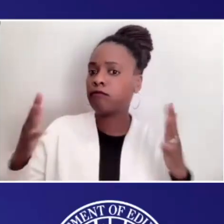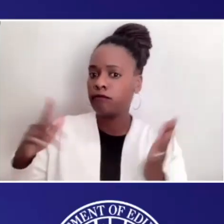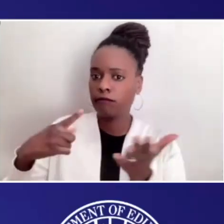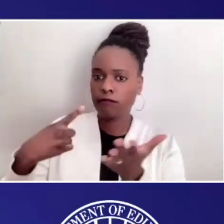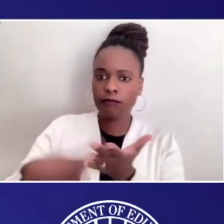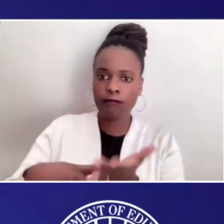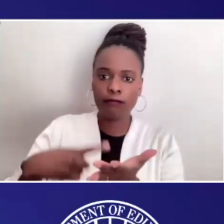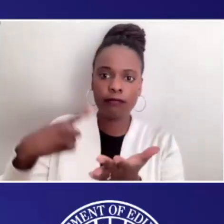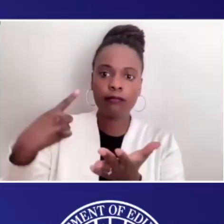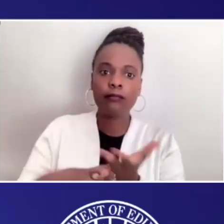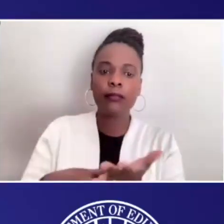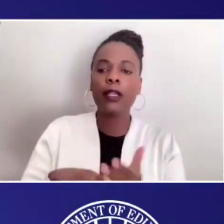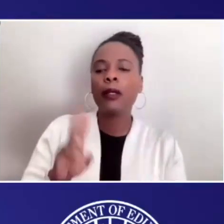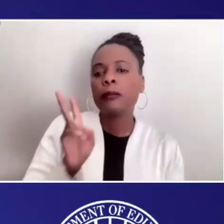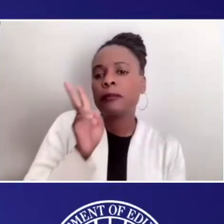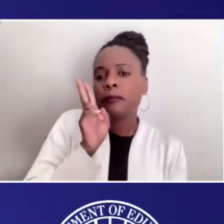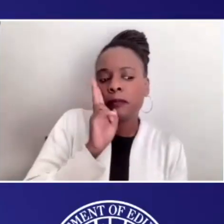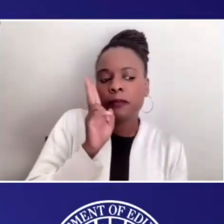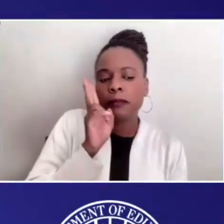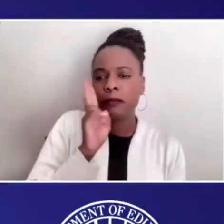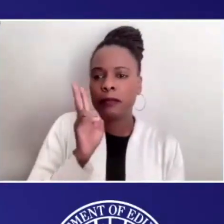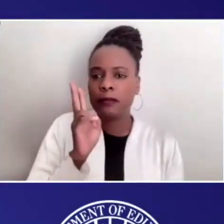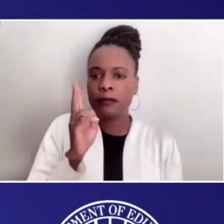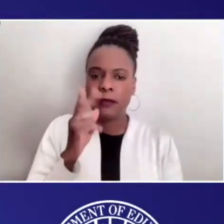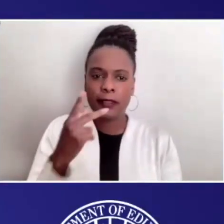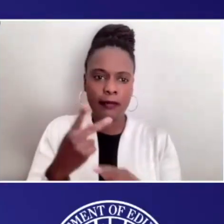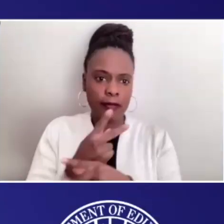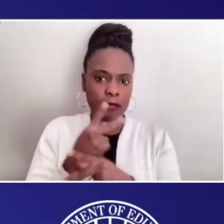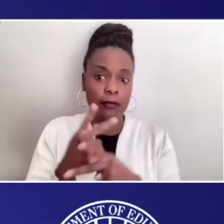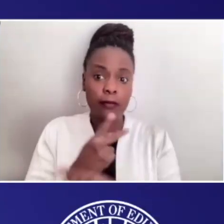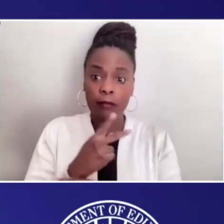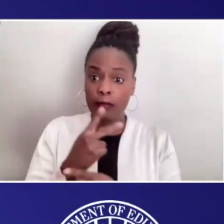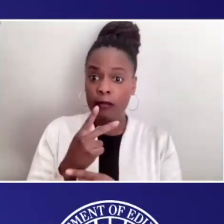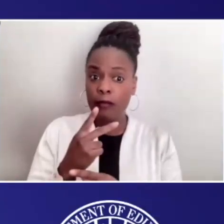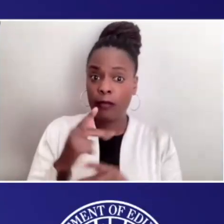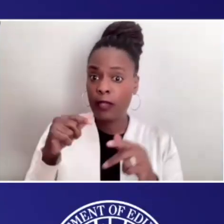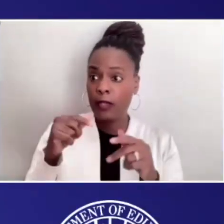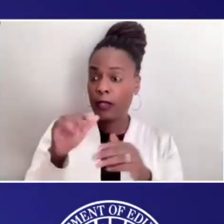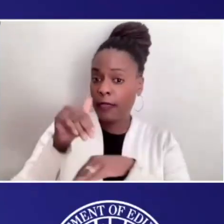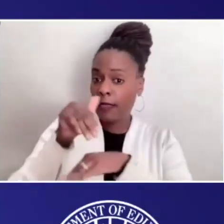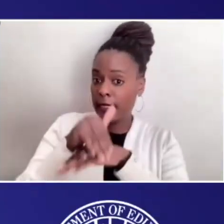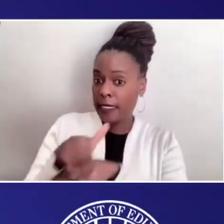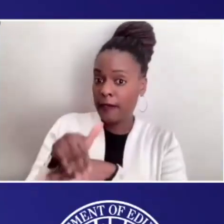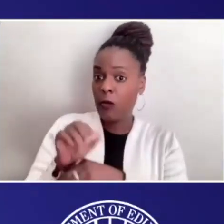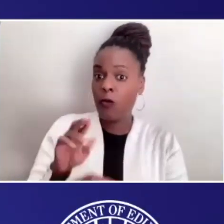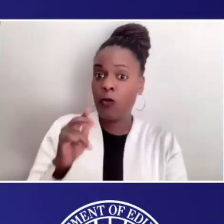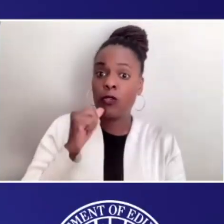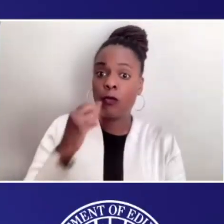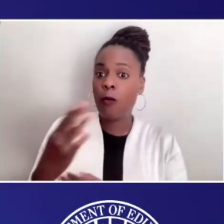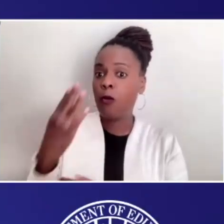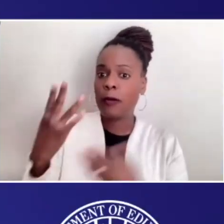then we'll see and we'll assess later, perhaps either this evening or tomorrow morning, as to where we are with things.